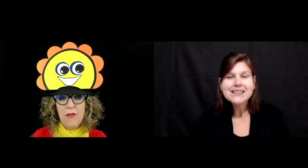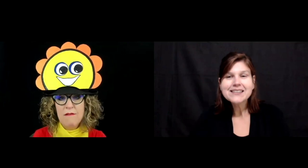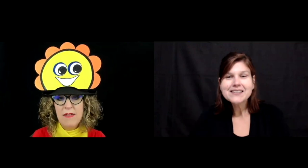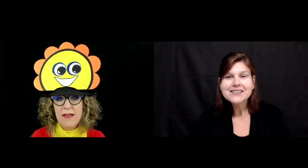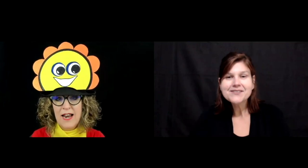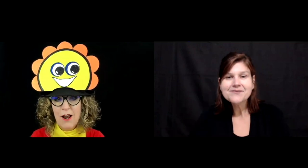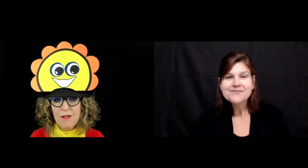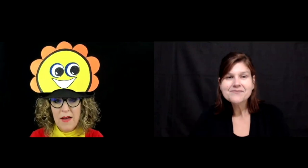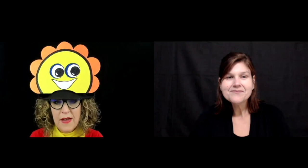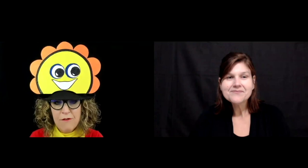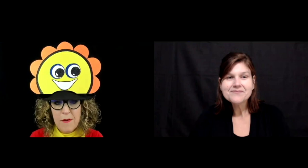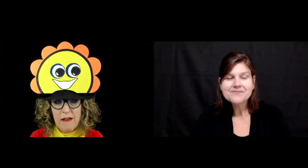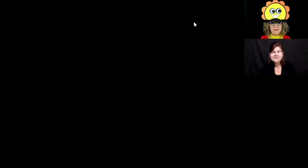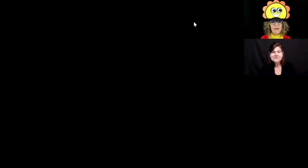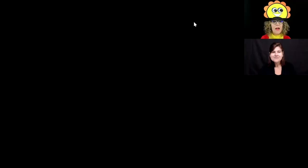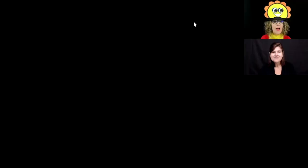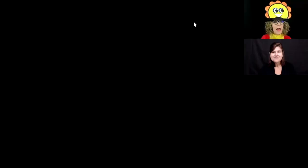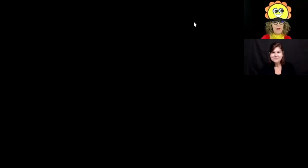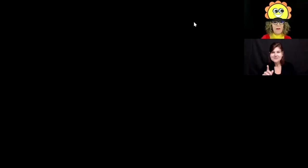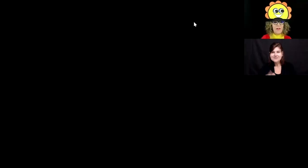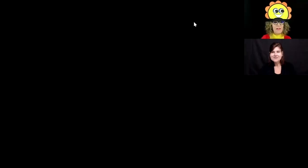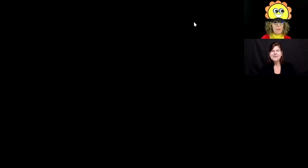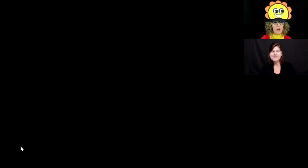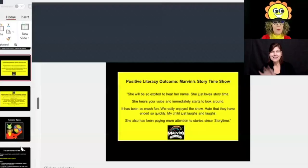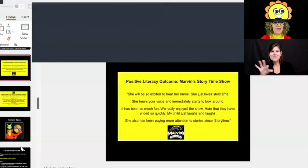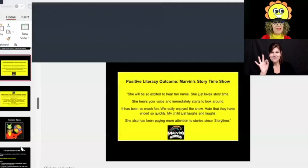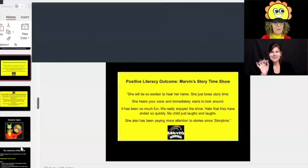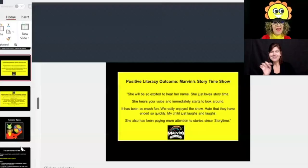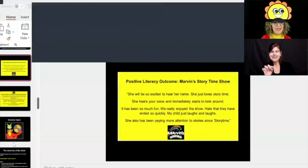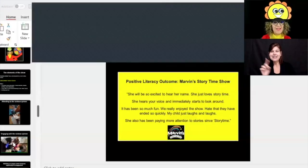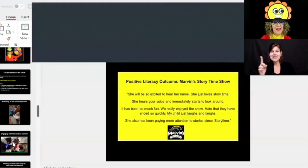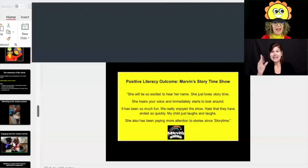Oh, there it is. I've nearly lost my thing for a minute. There it is. This is a boy who anticipates.